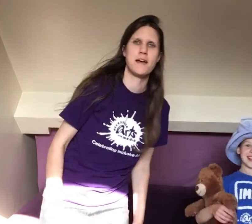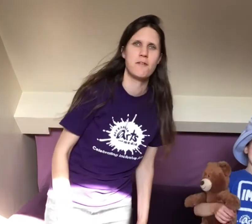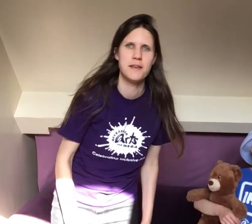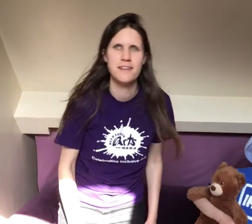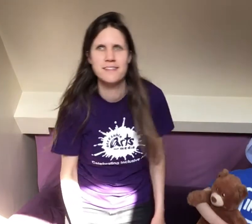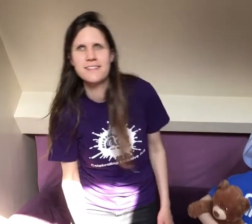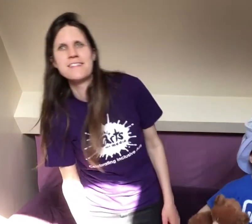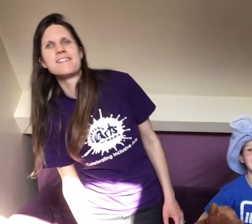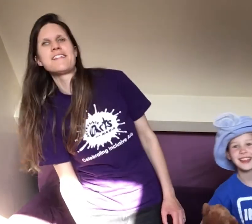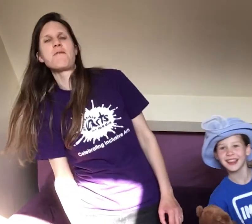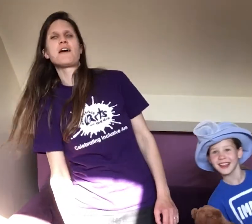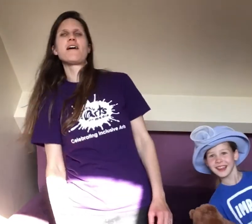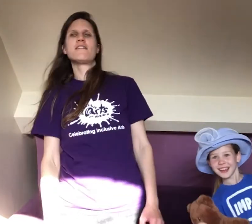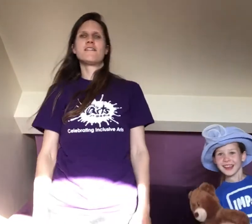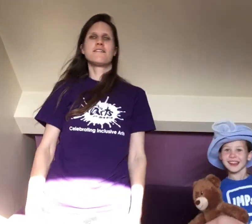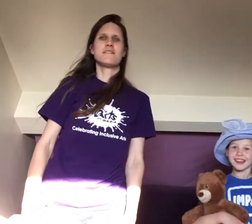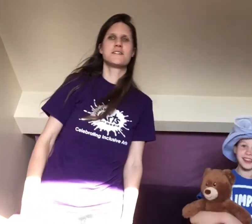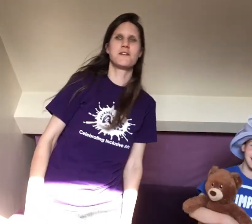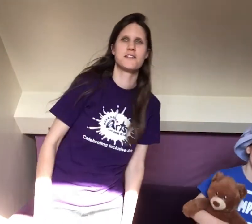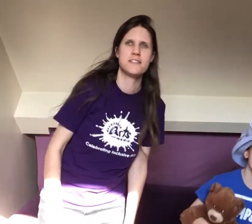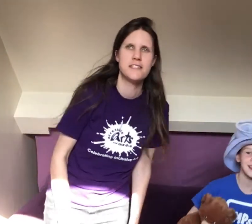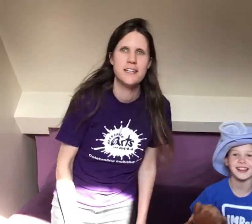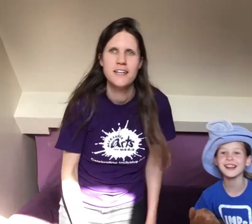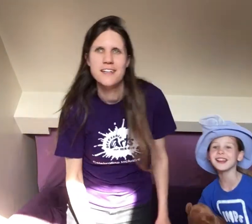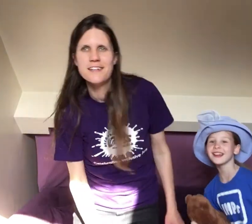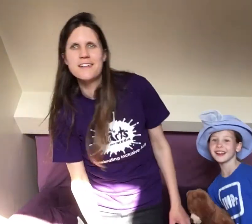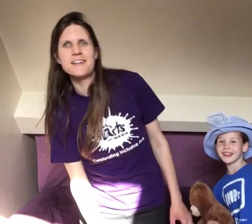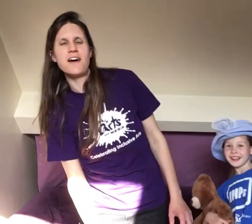That would be good. There we go. We do our dancing,